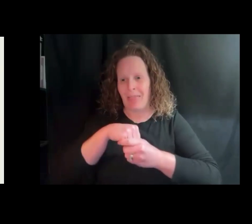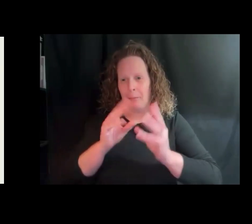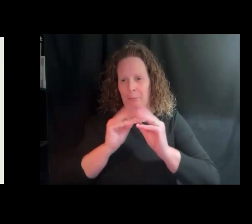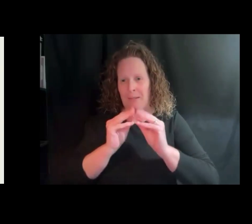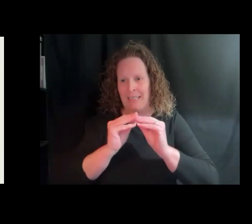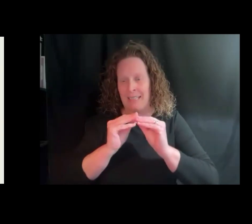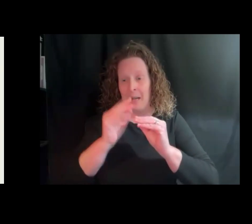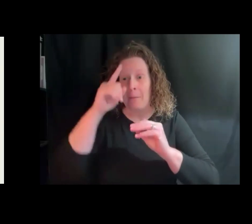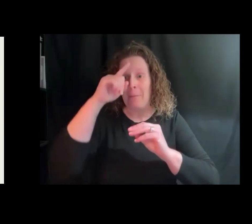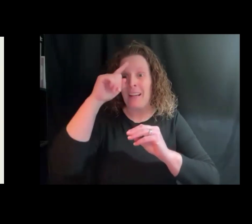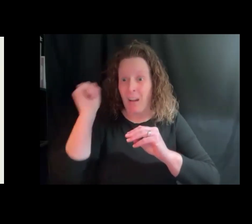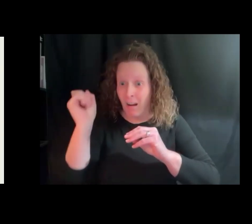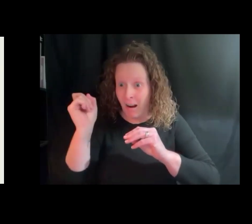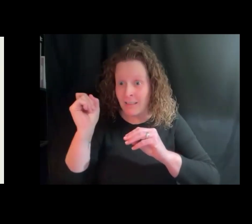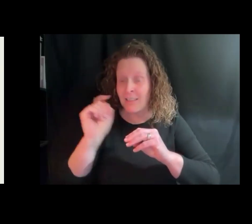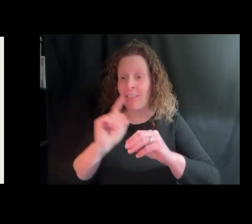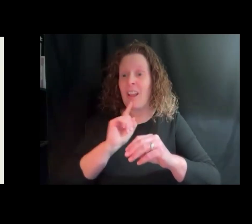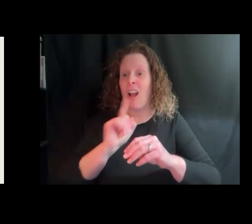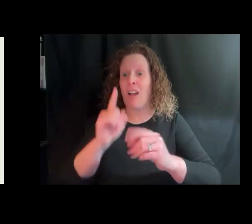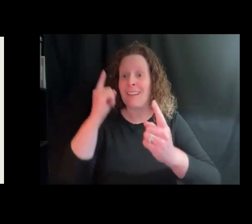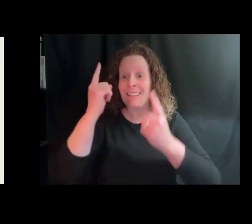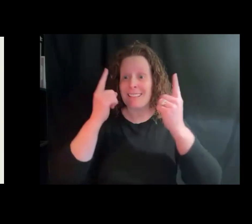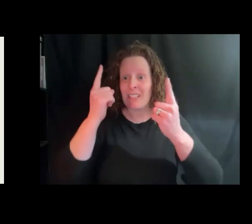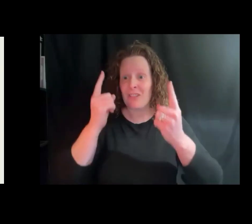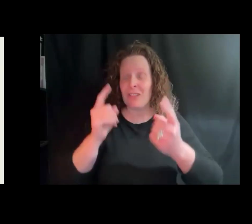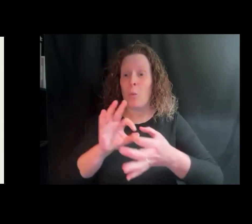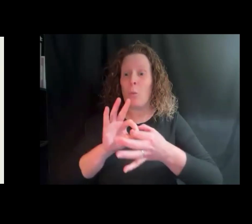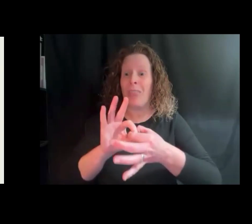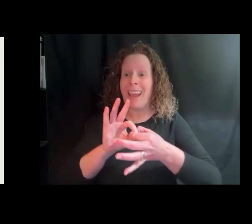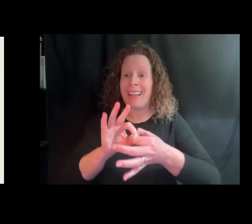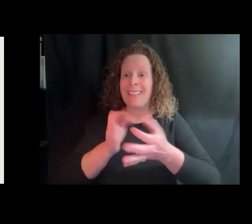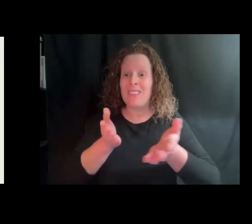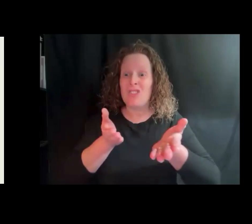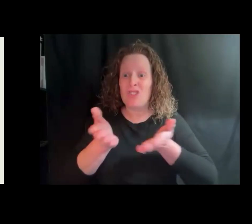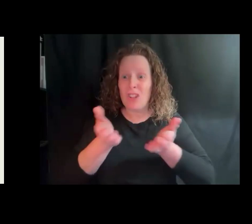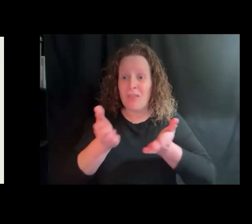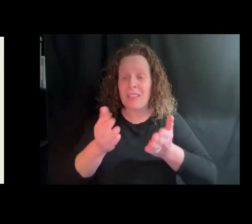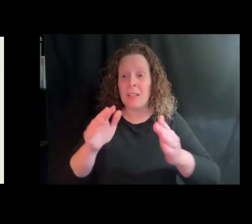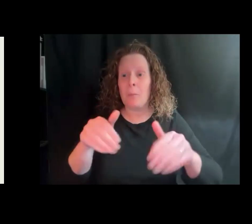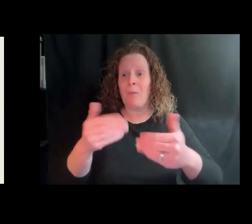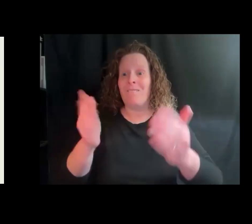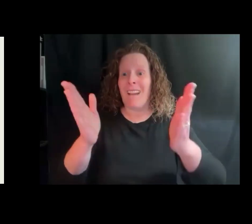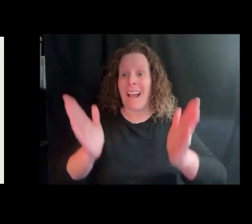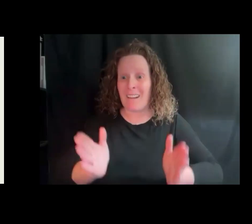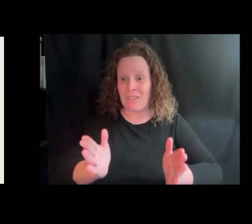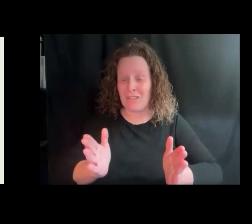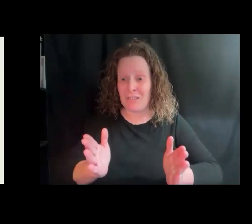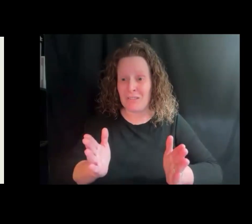interpreter should be in the IEP meeting right? Those interpreters are